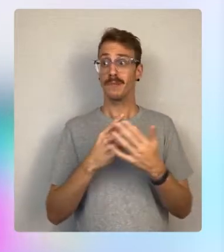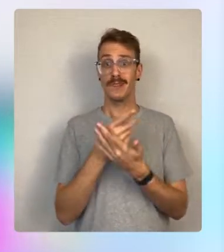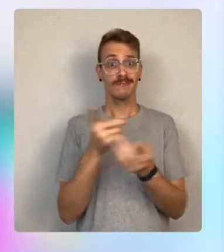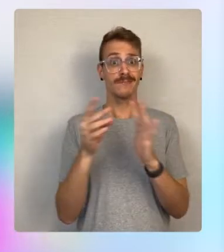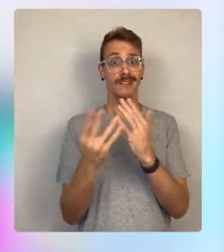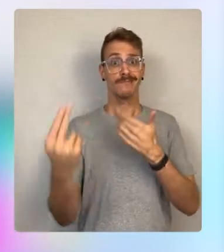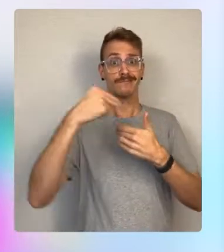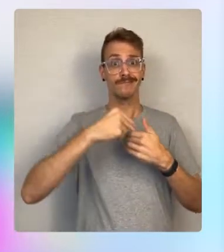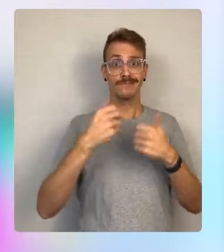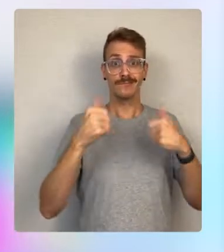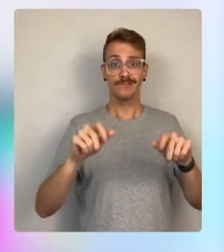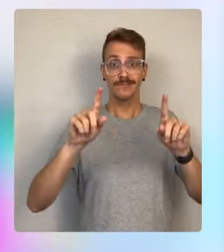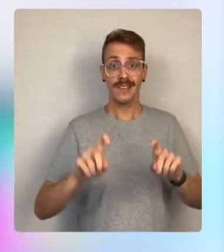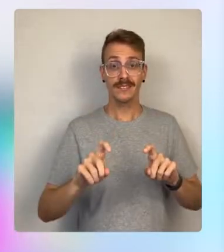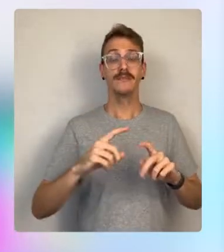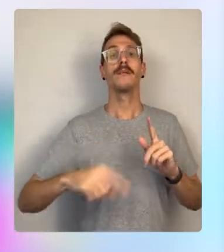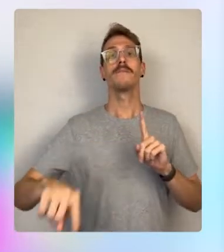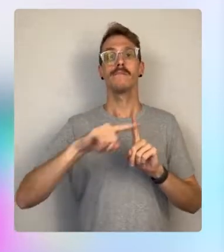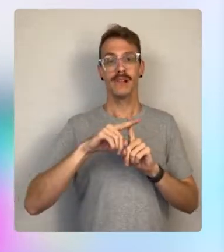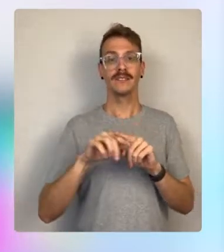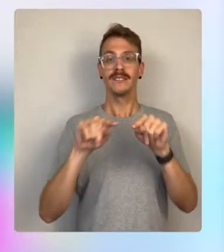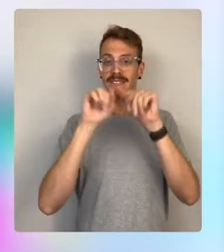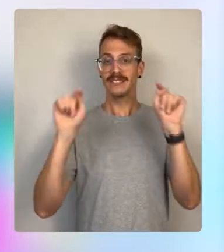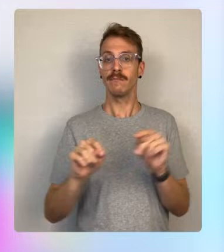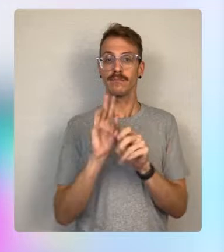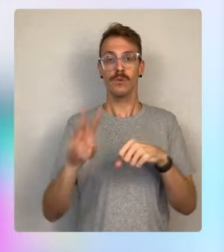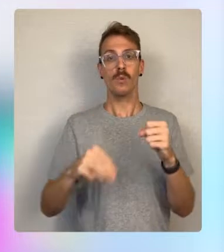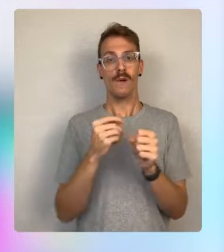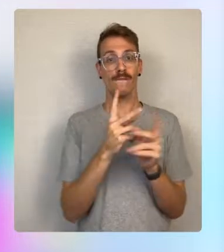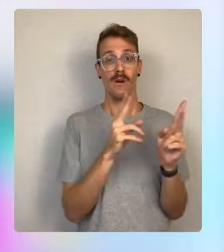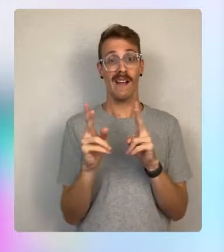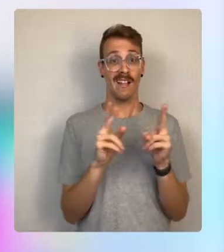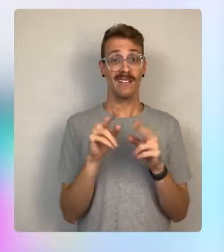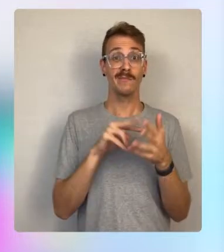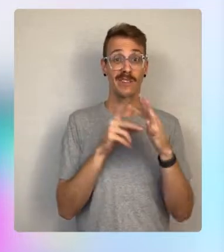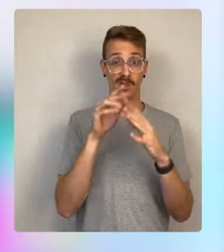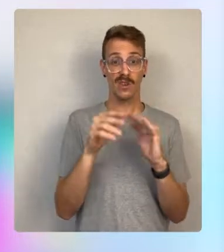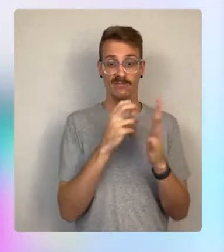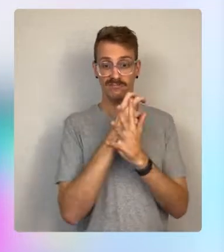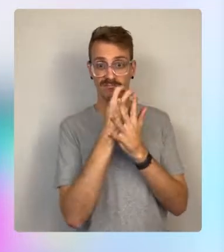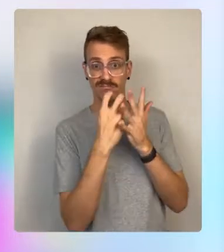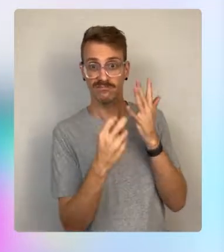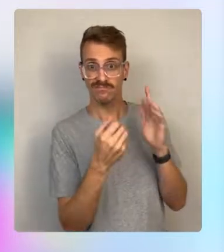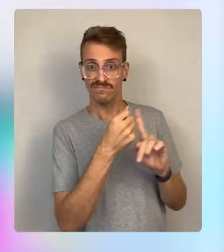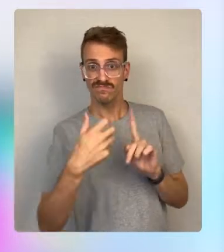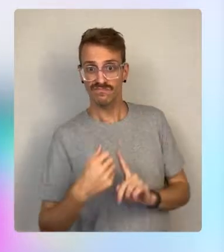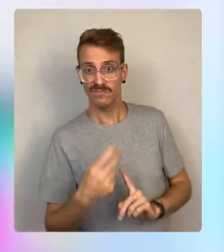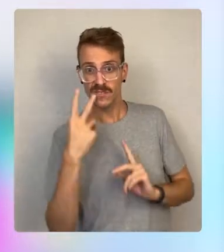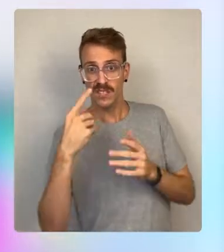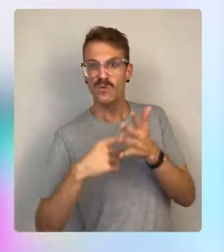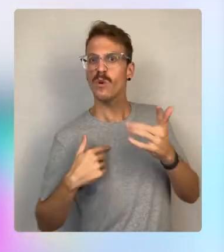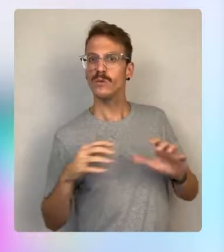We'll also provide a template version of the world for editing so you can dive in deeper to understand what we did. Let's get started.